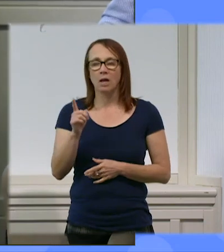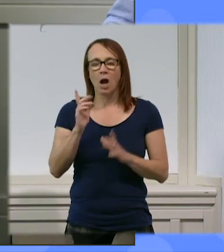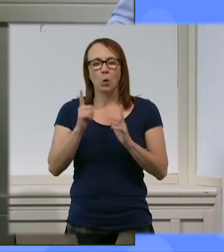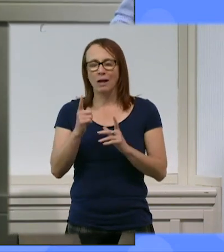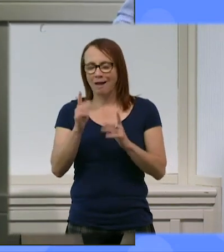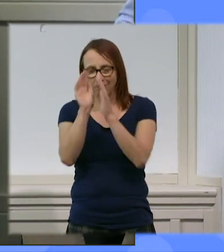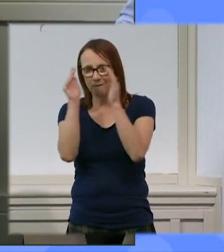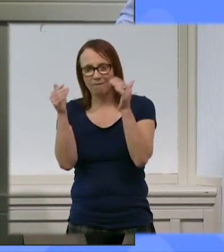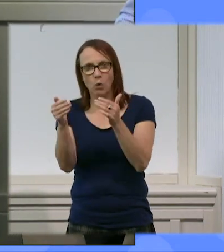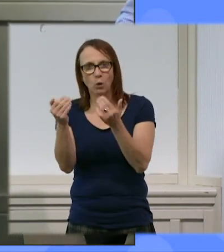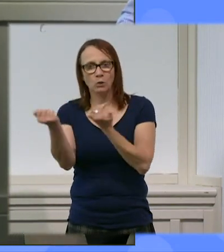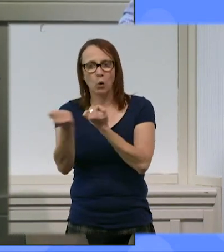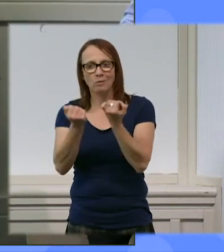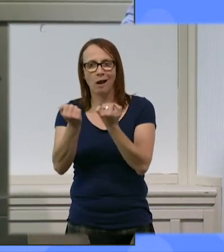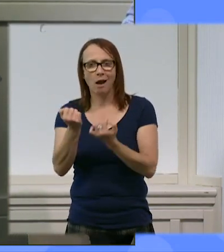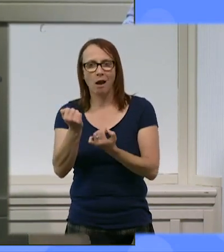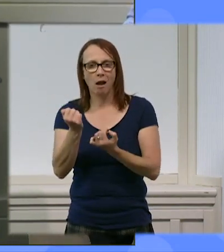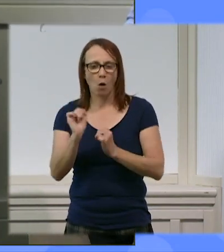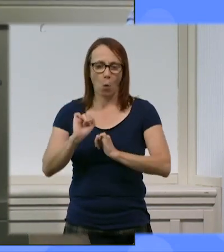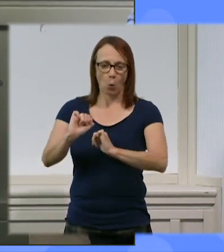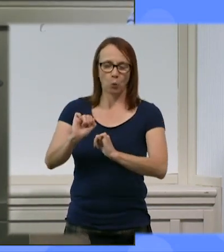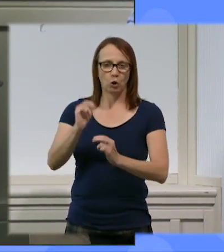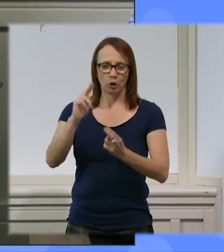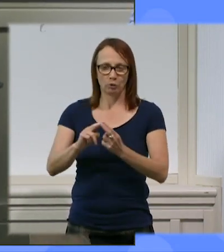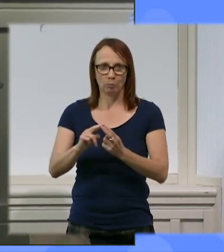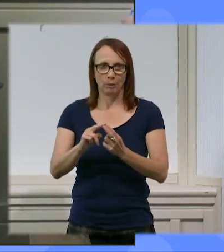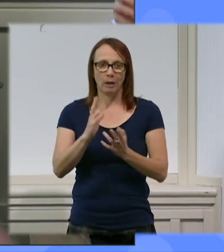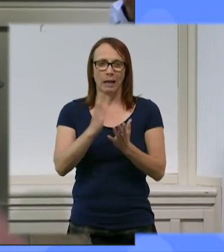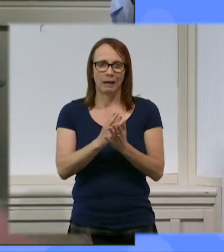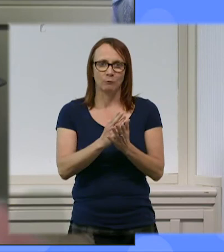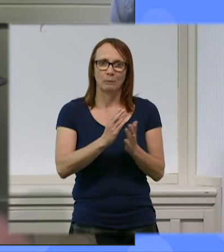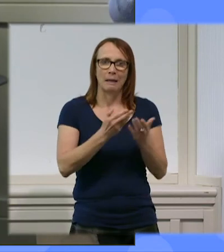being cheaper to actually making public transport much better and not being